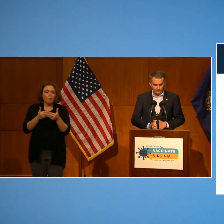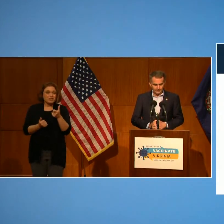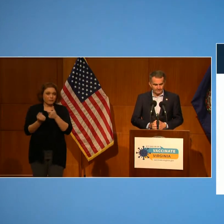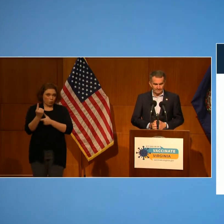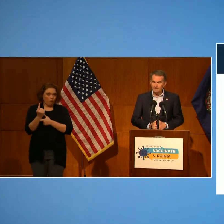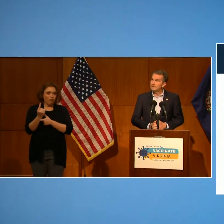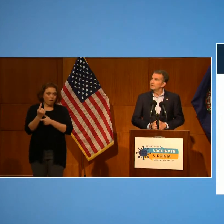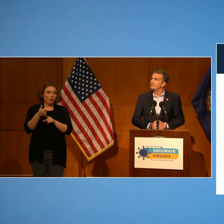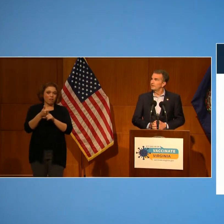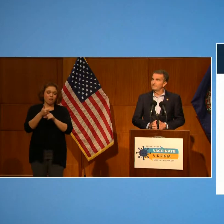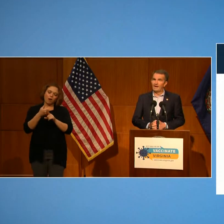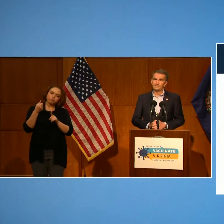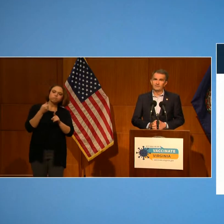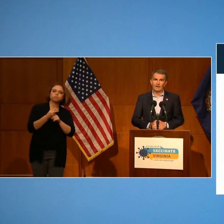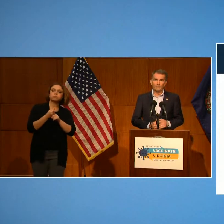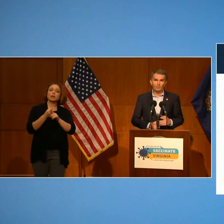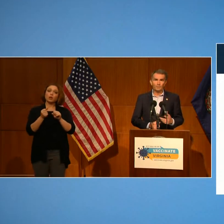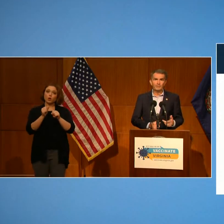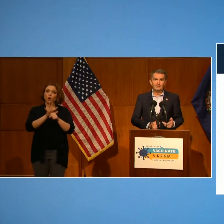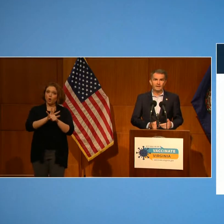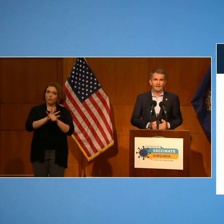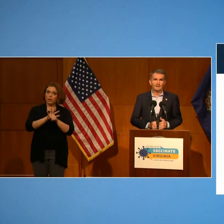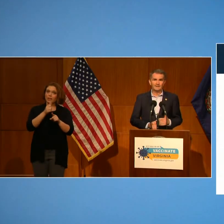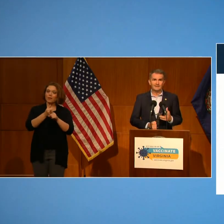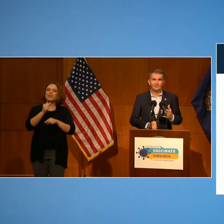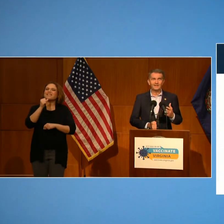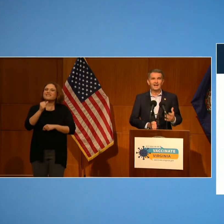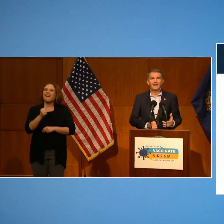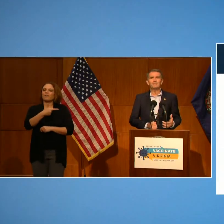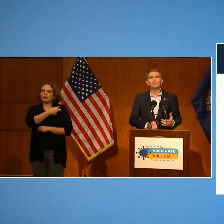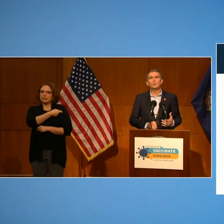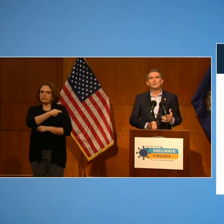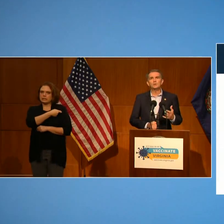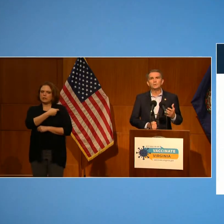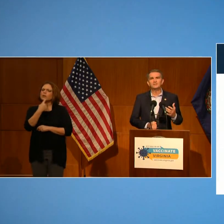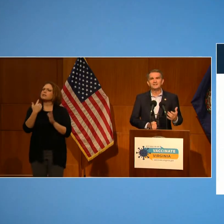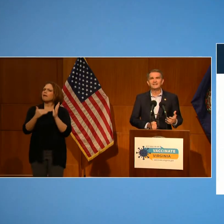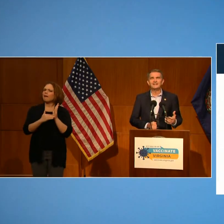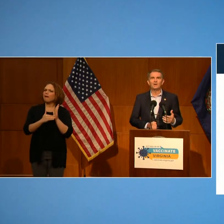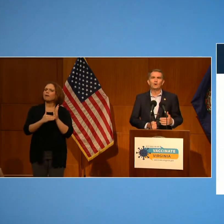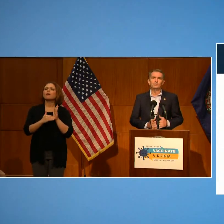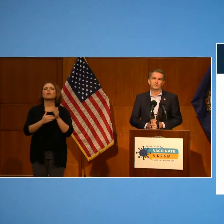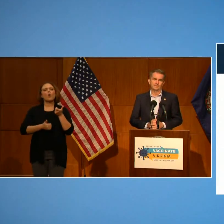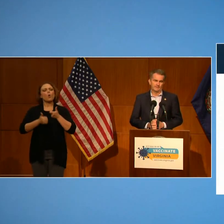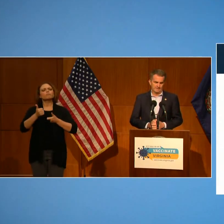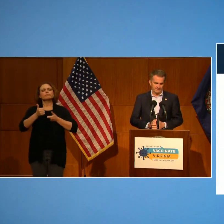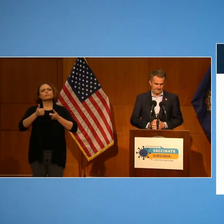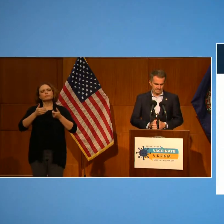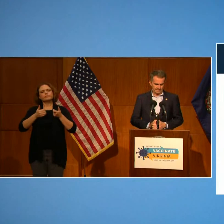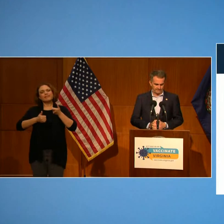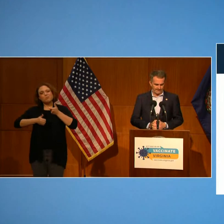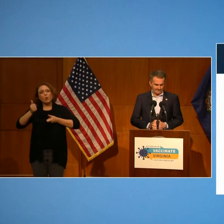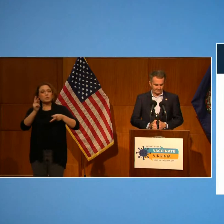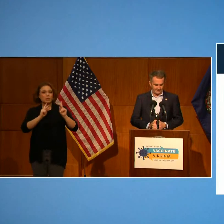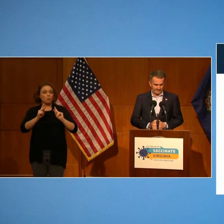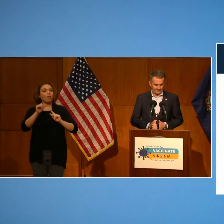THE DATA SHOW THAT NEARLY EVERYONE WHO'S GETTING COVID. IS UNVACCINATED. I WANT TO